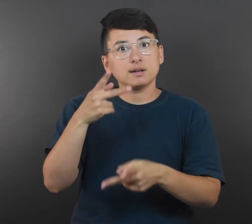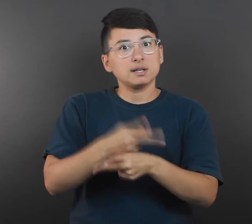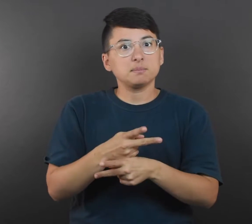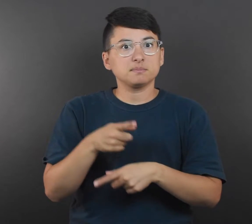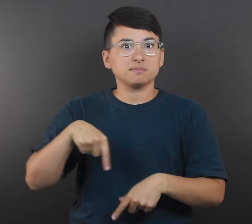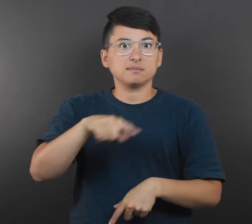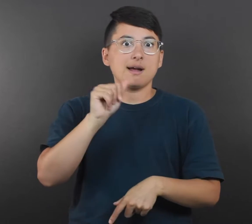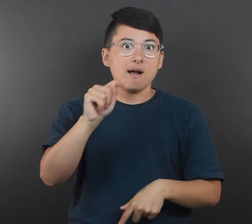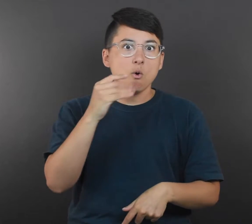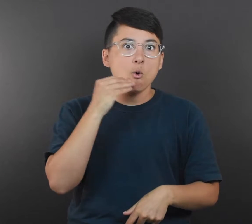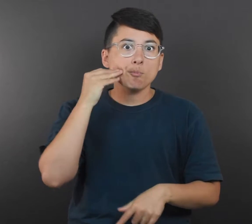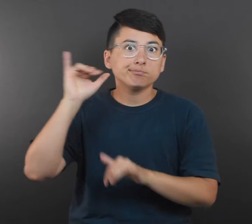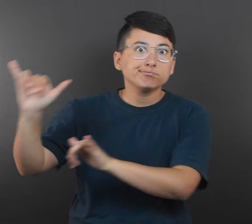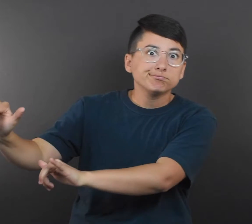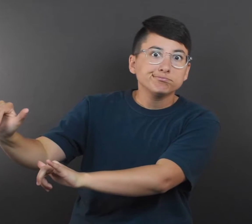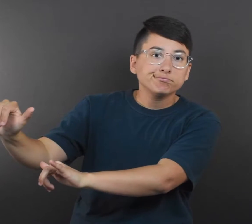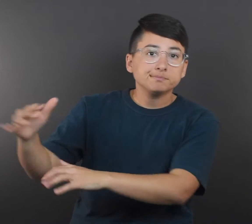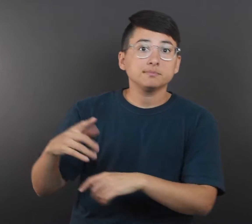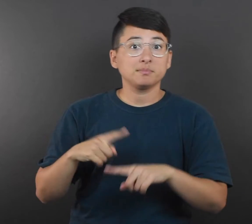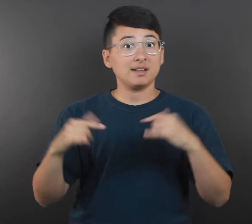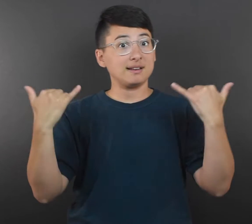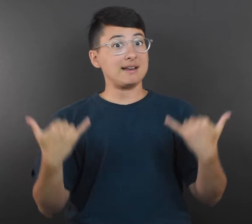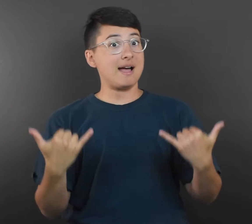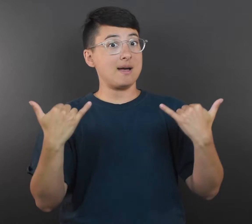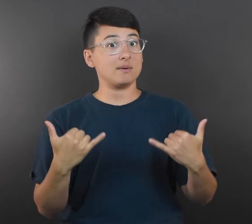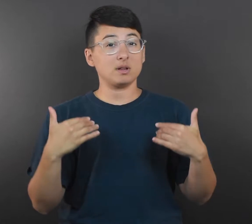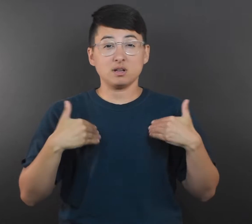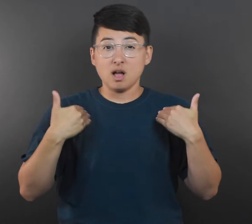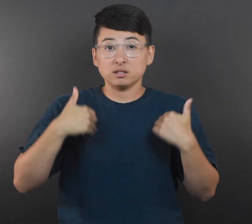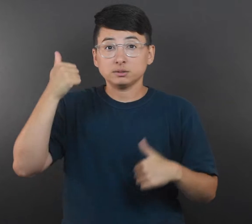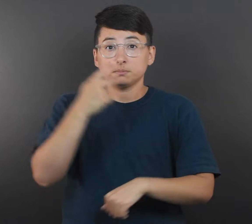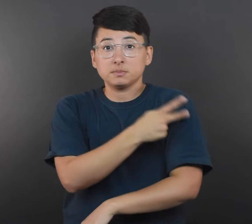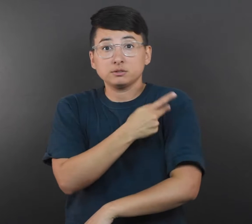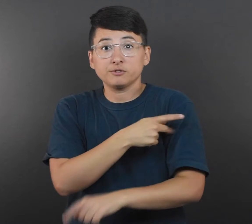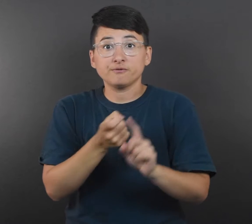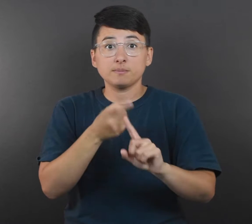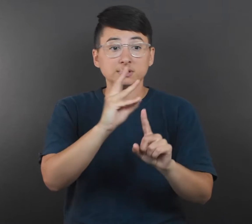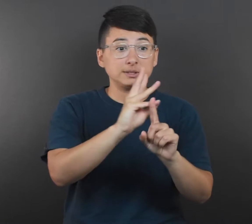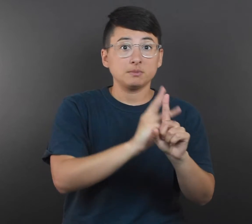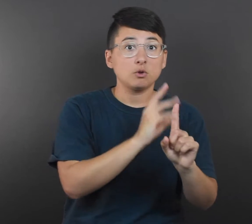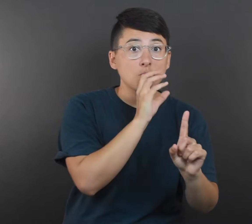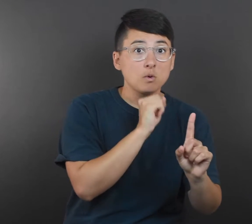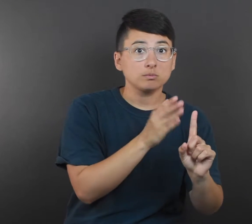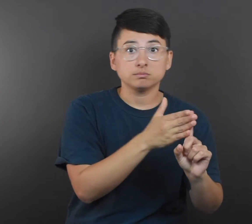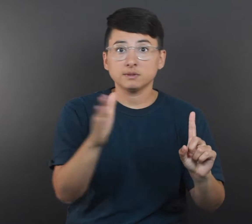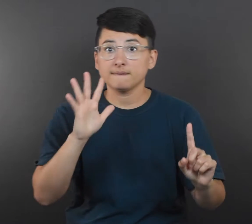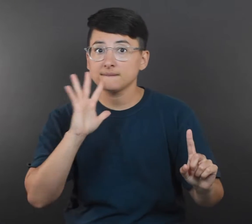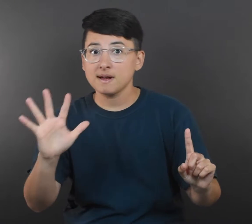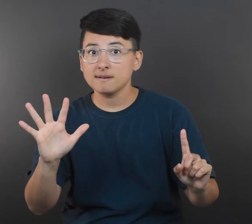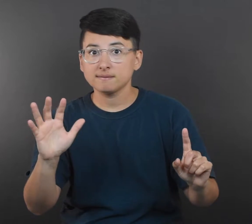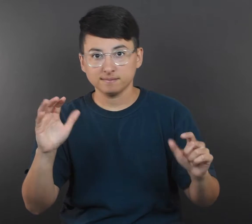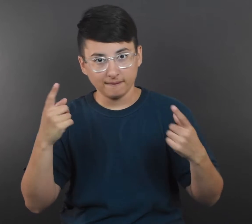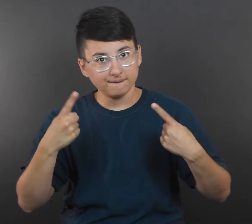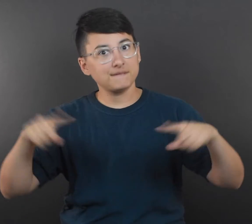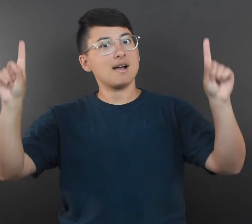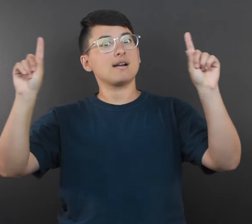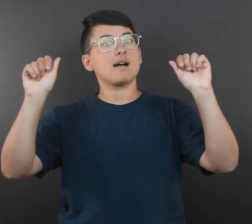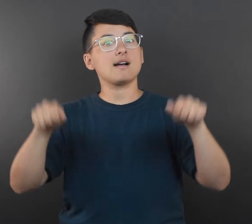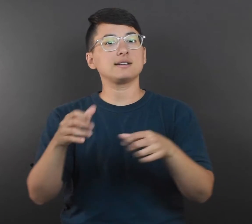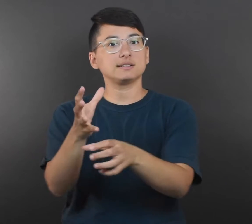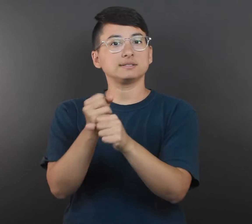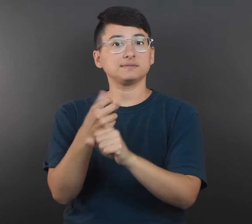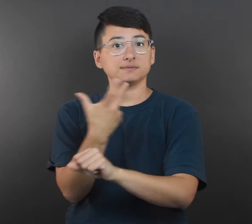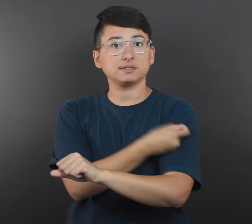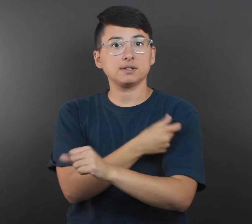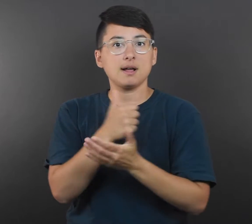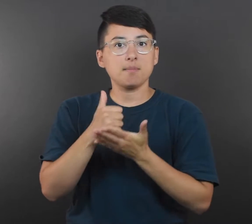president of the Minnesota Chapter of the American Academy of Pediatrics (MNAAP). “MNAAP,